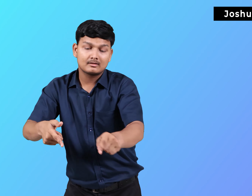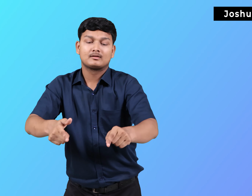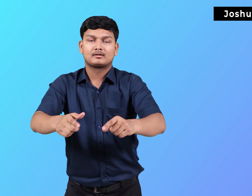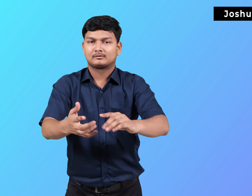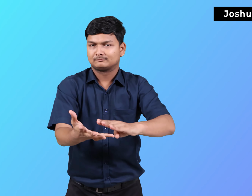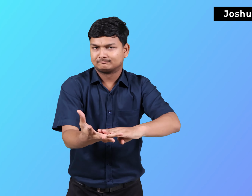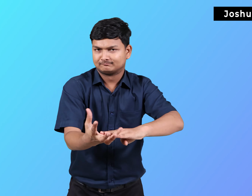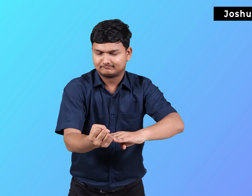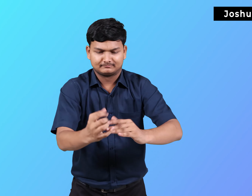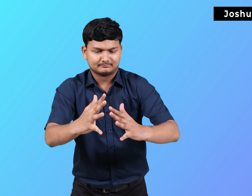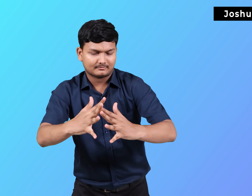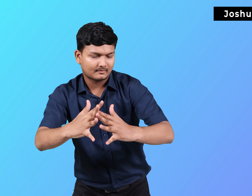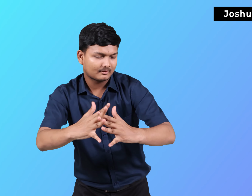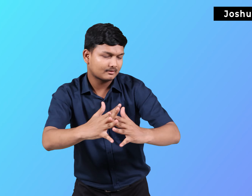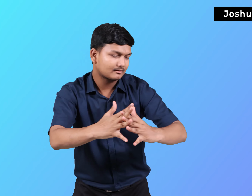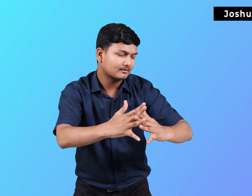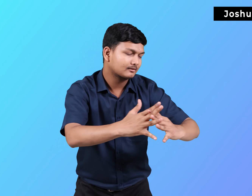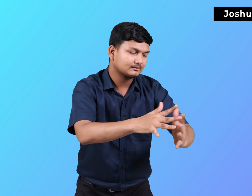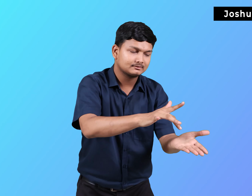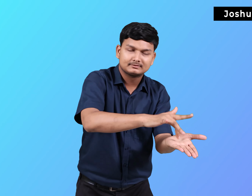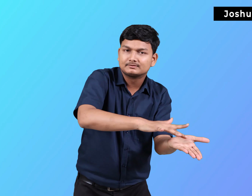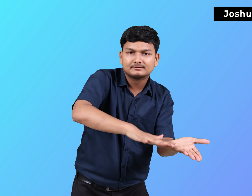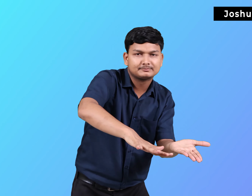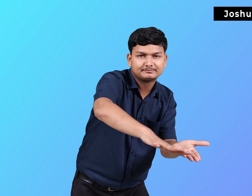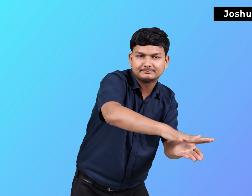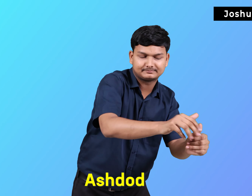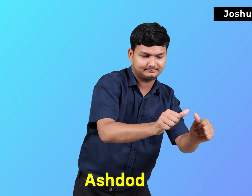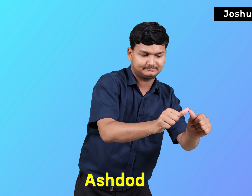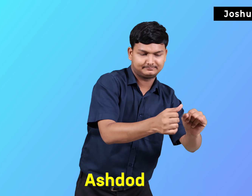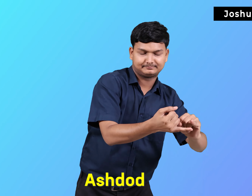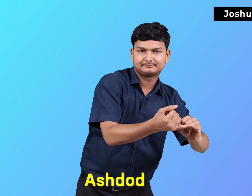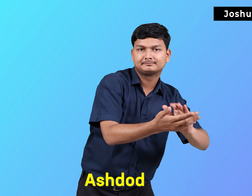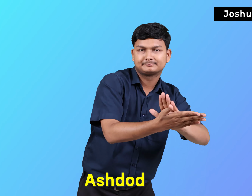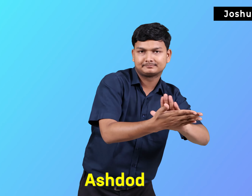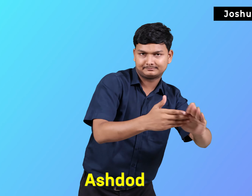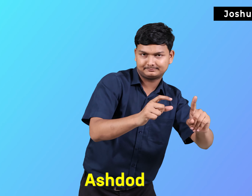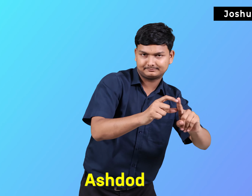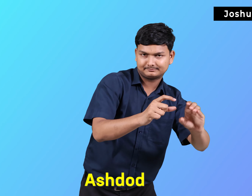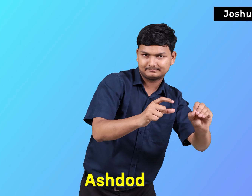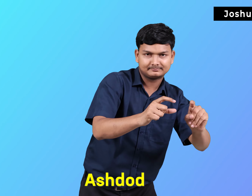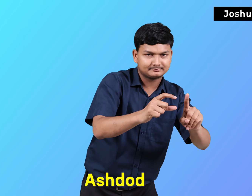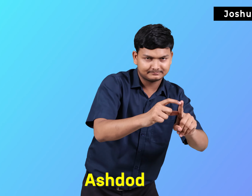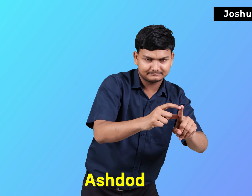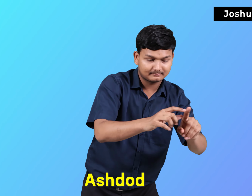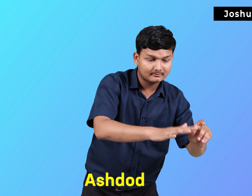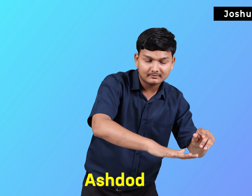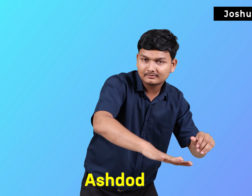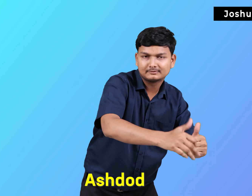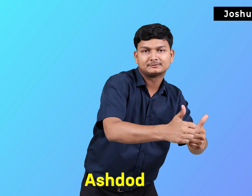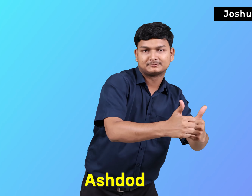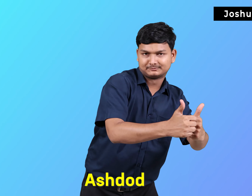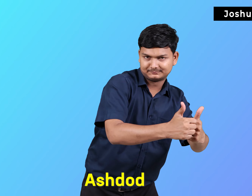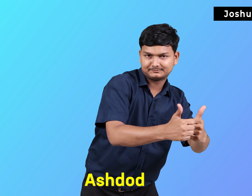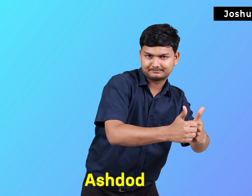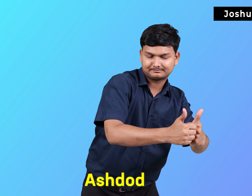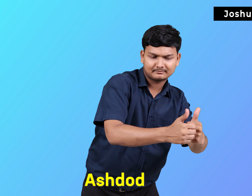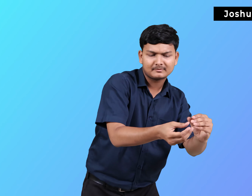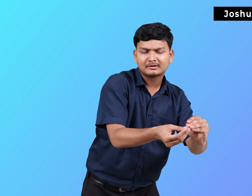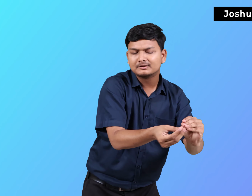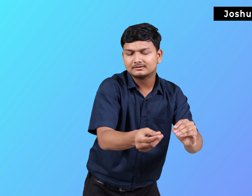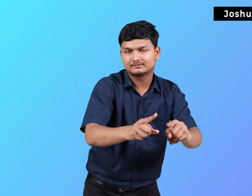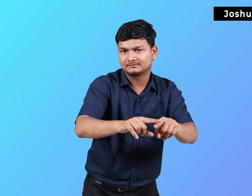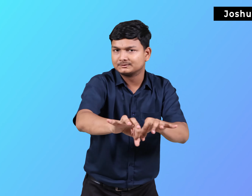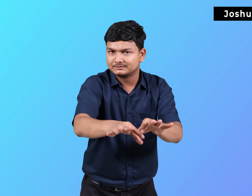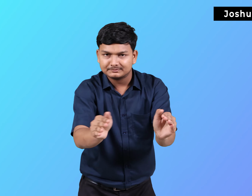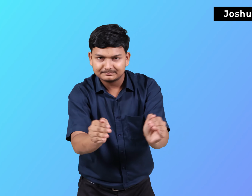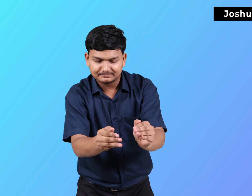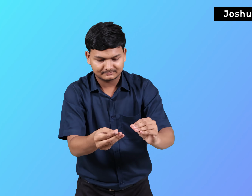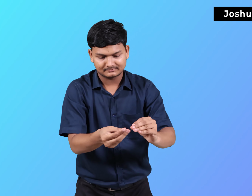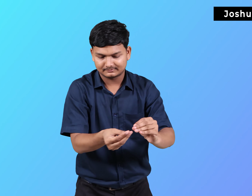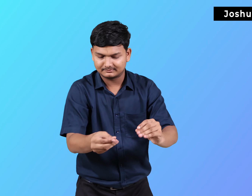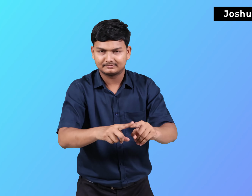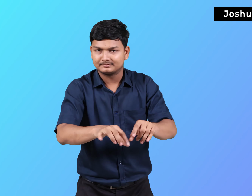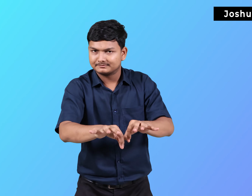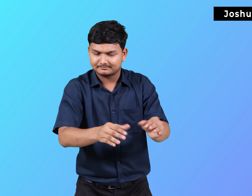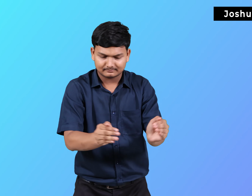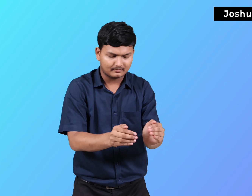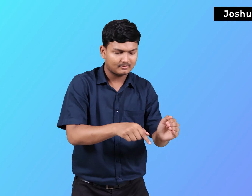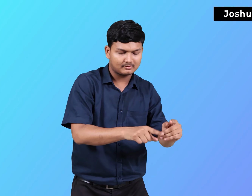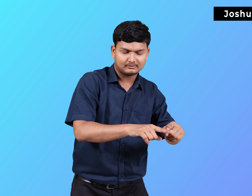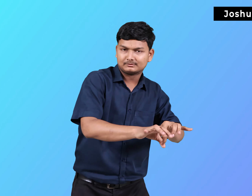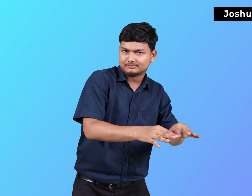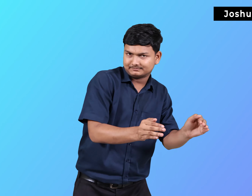the area west of Ekron included the cities near Ashdod with the small towns around them.